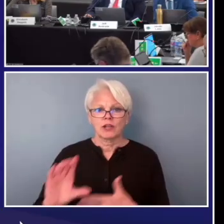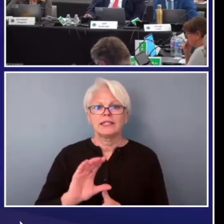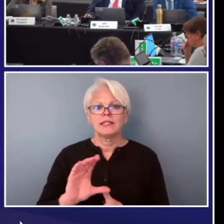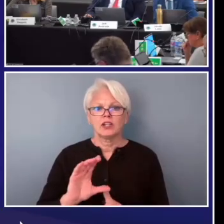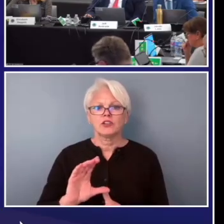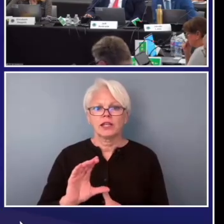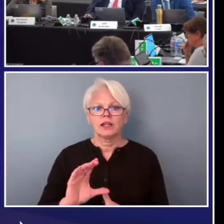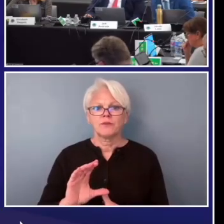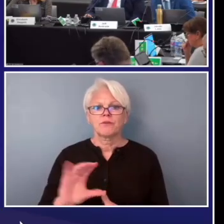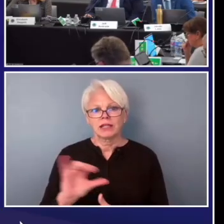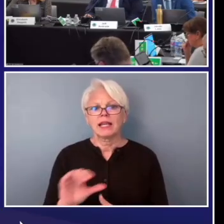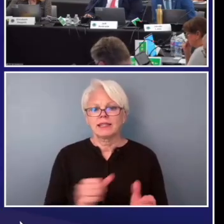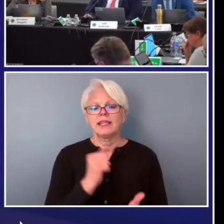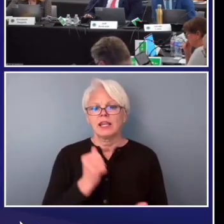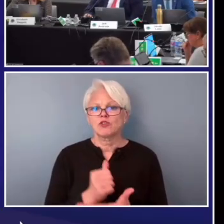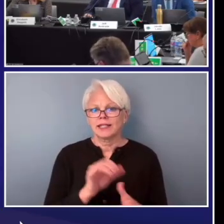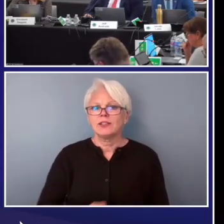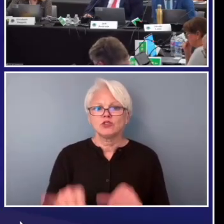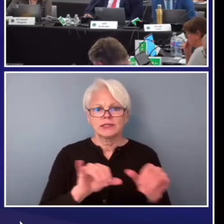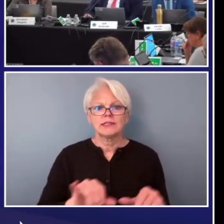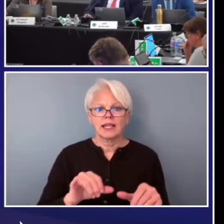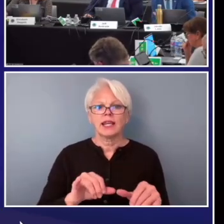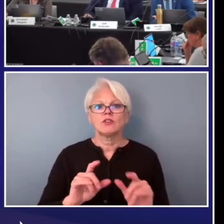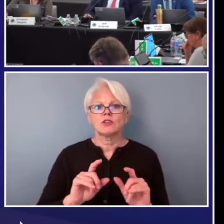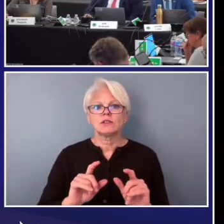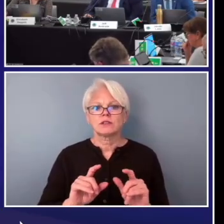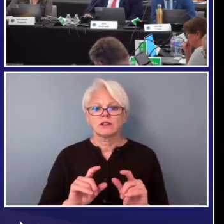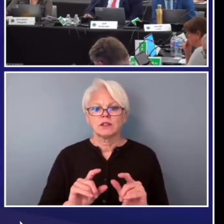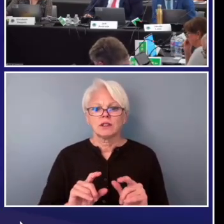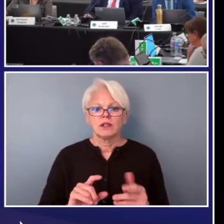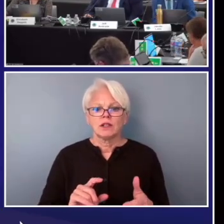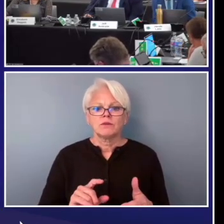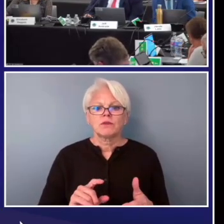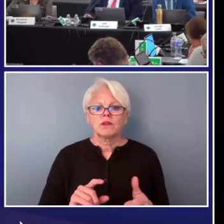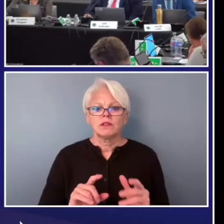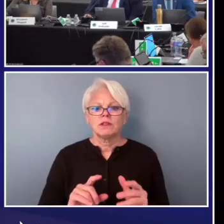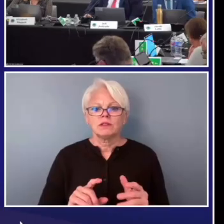such as the accreditation standards, uh, granting, denying accreditation and pre-accreditation, conducting site, et cetera.